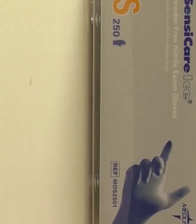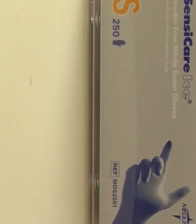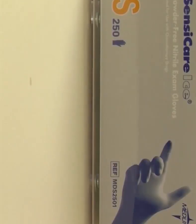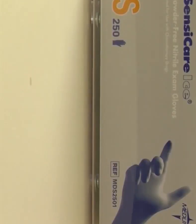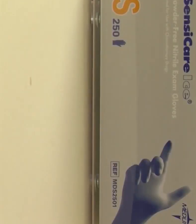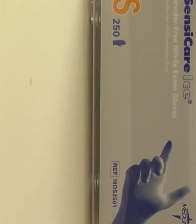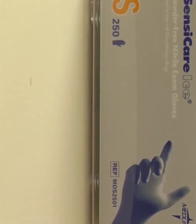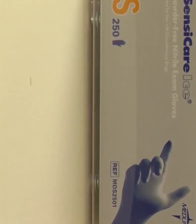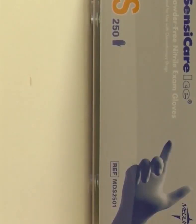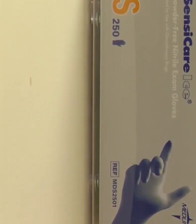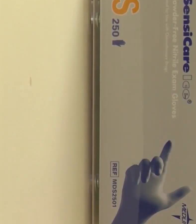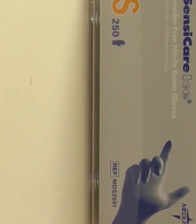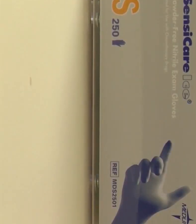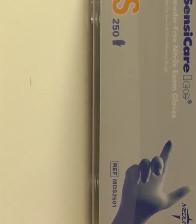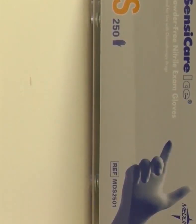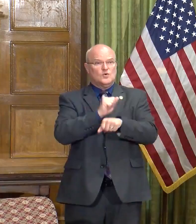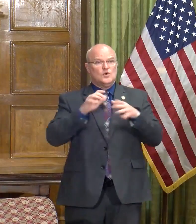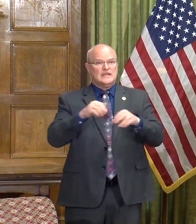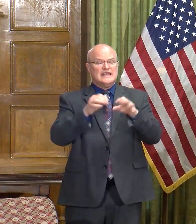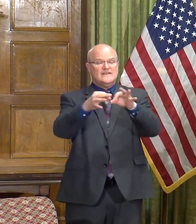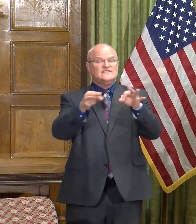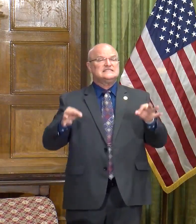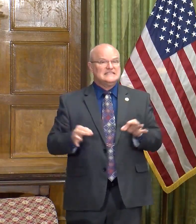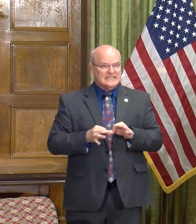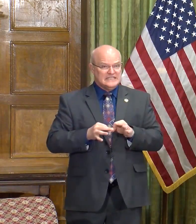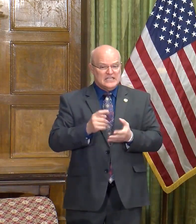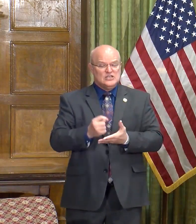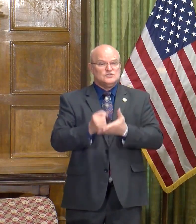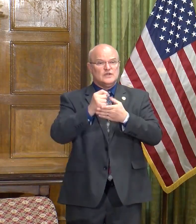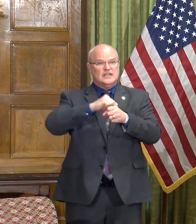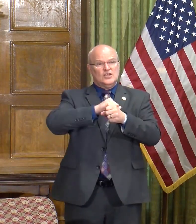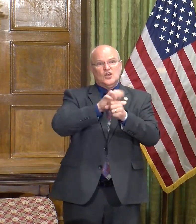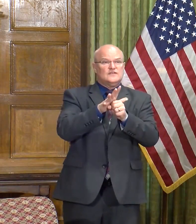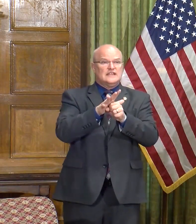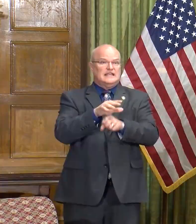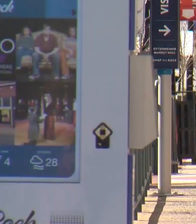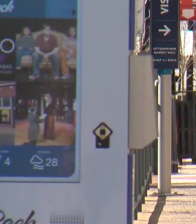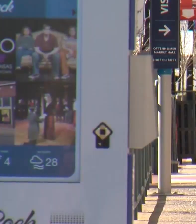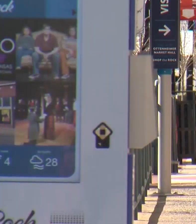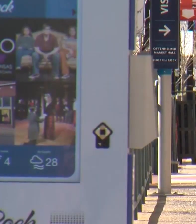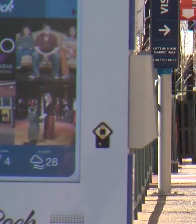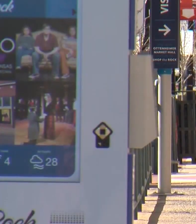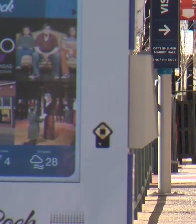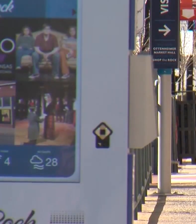facility treating COVID 19 patients." There's also a plan